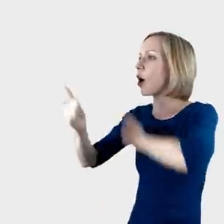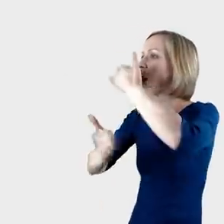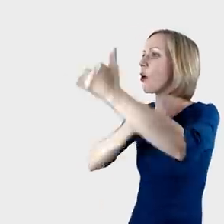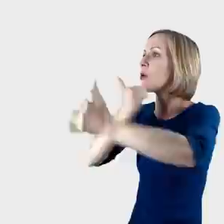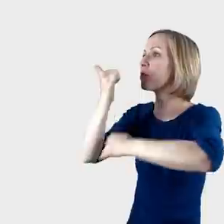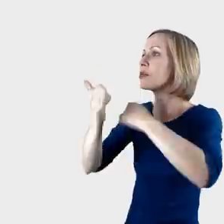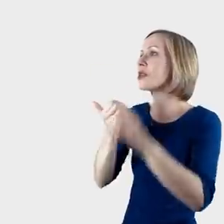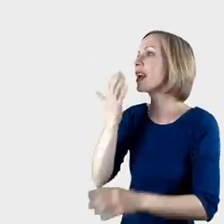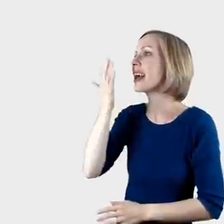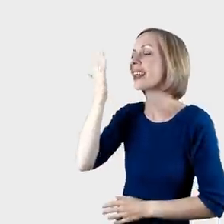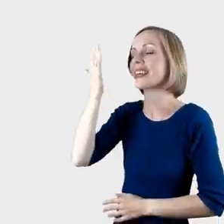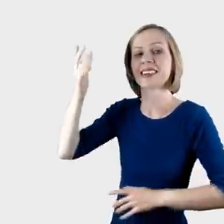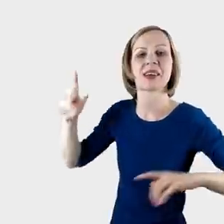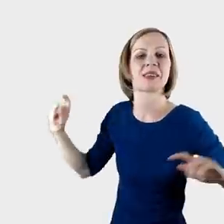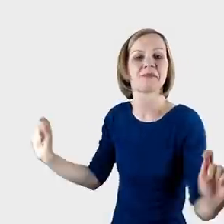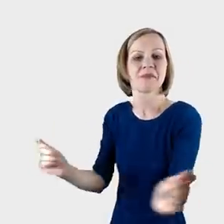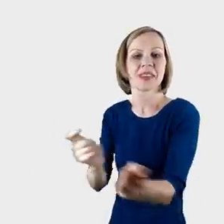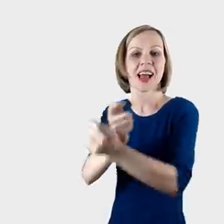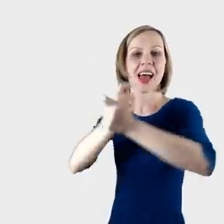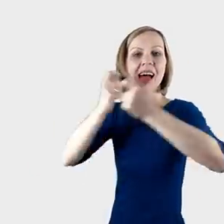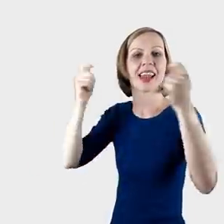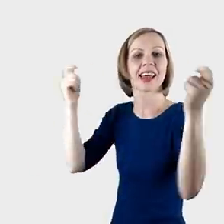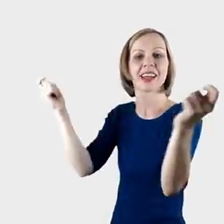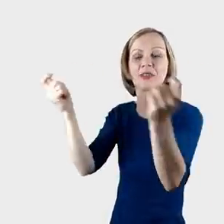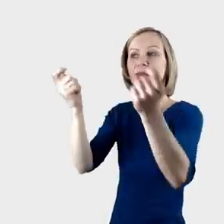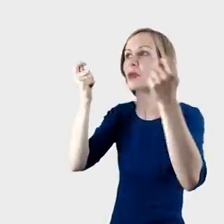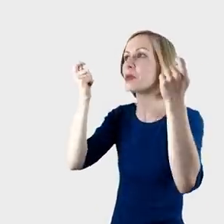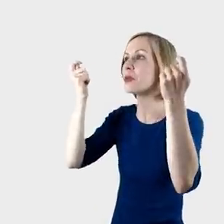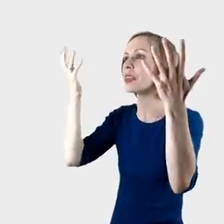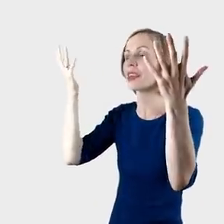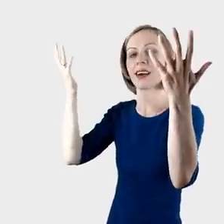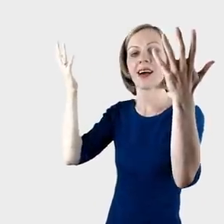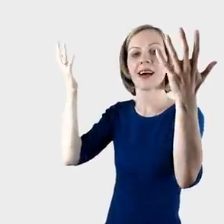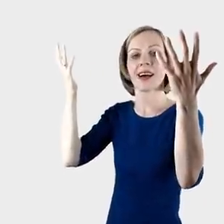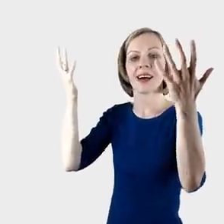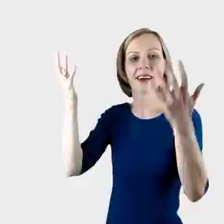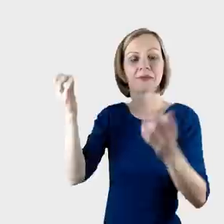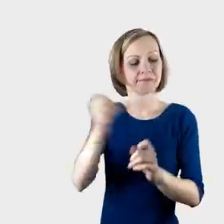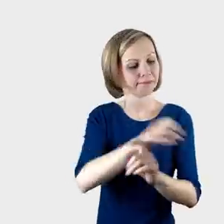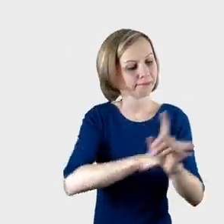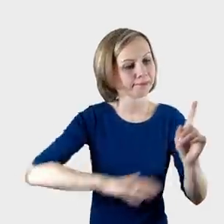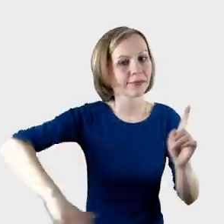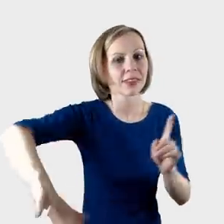O praise him, alleluia